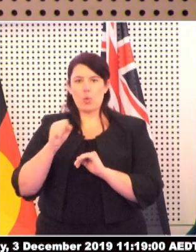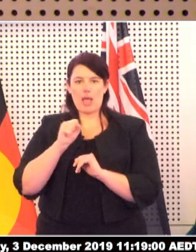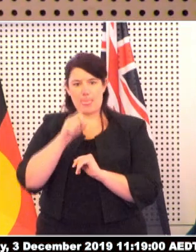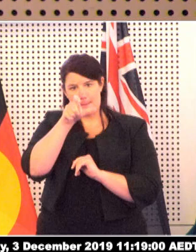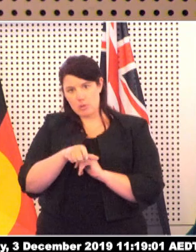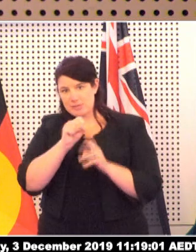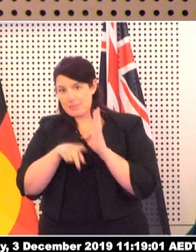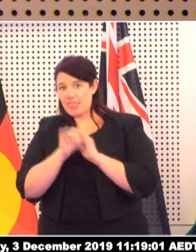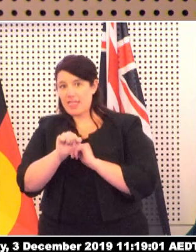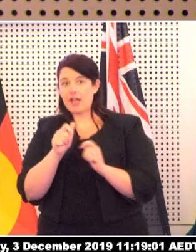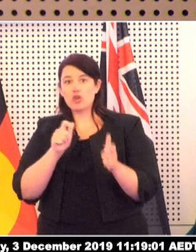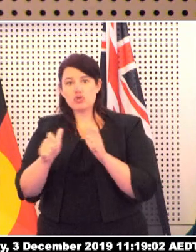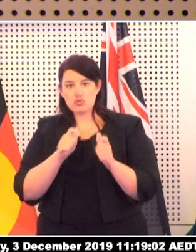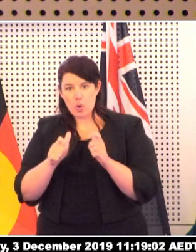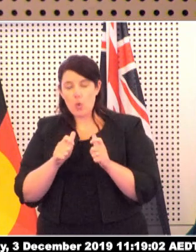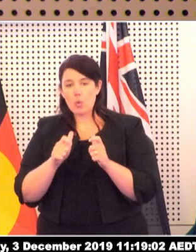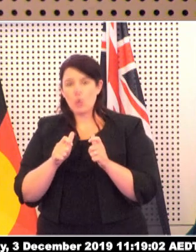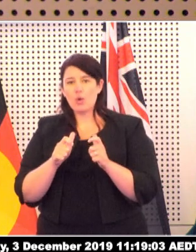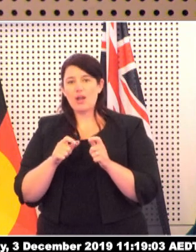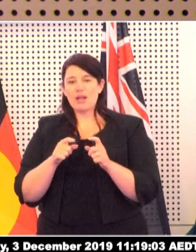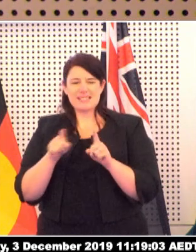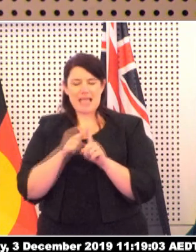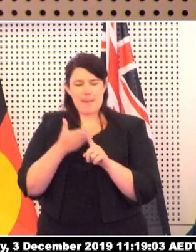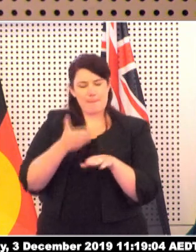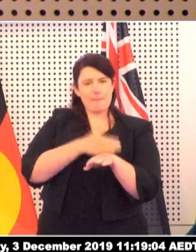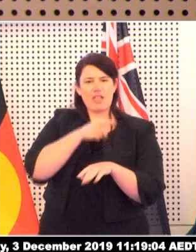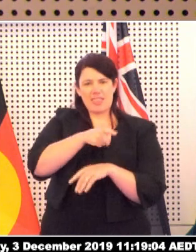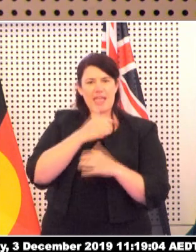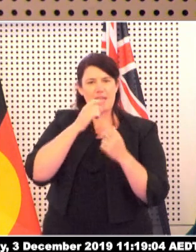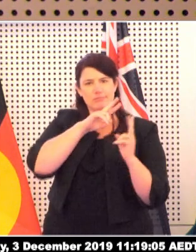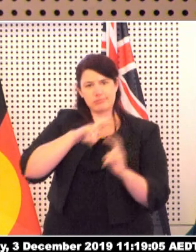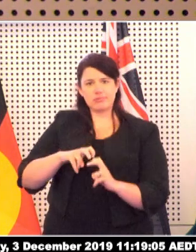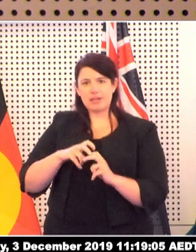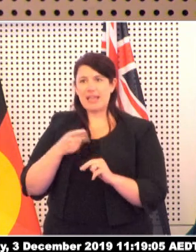Wiesel’s evidence, that disempowerment of residents leads to frustration, leads to